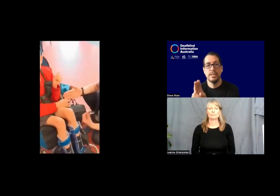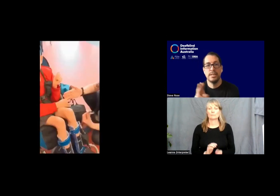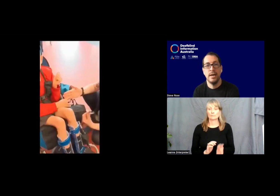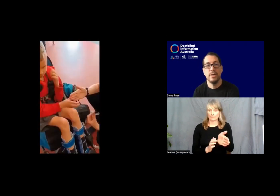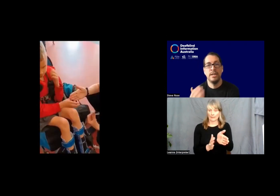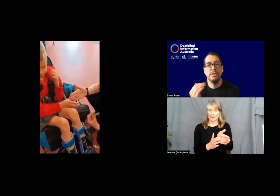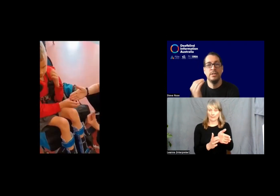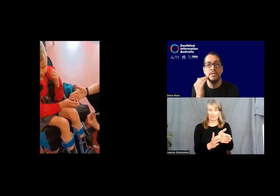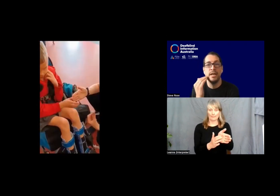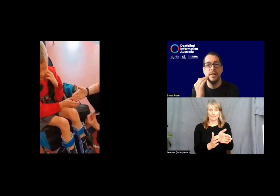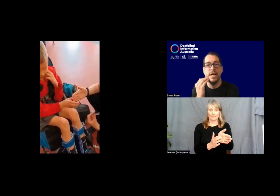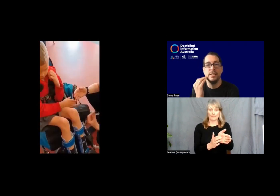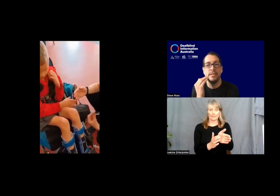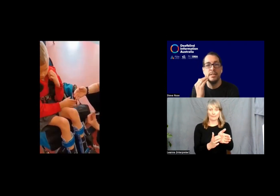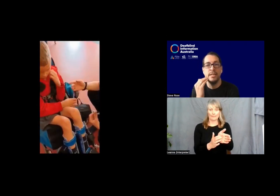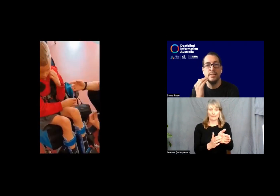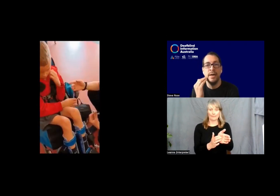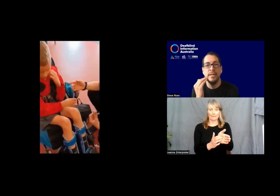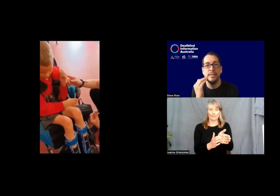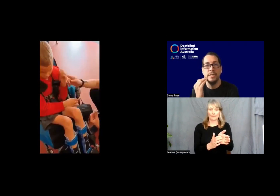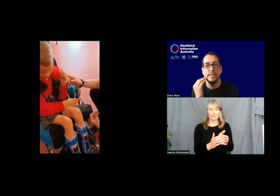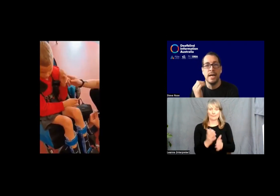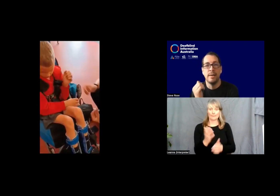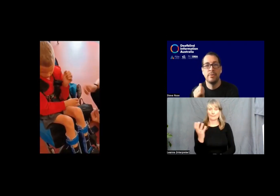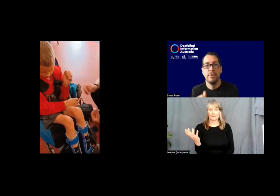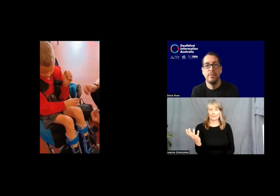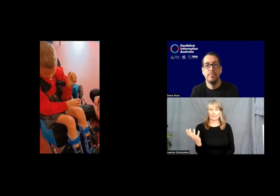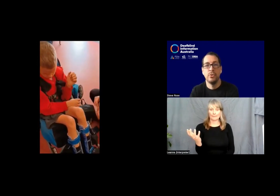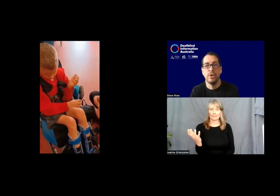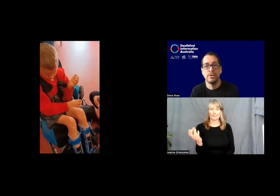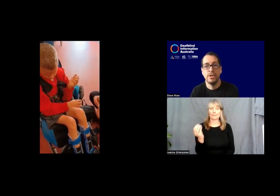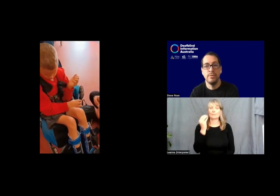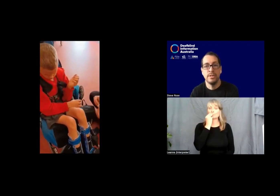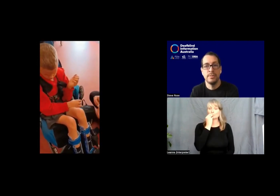Quick tap and he uses the other hand to independently tap 'more.' I'll show you in